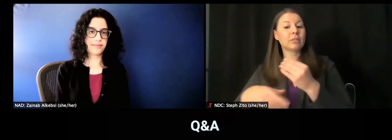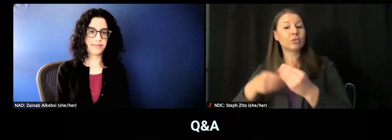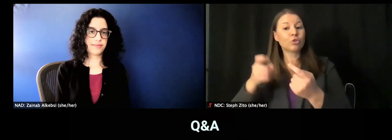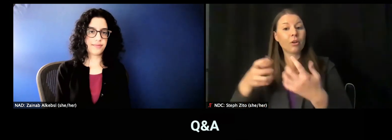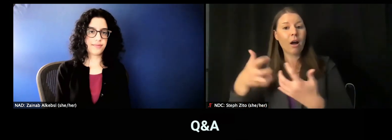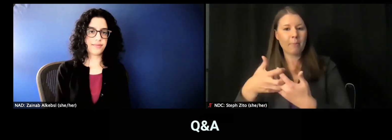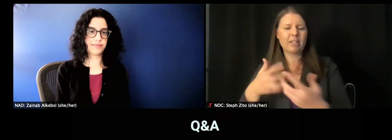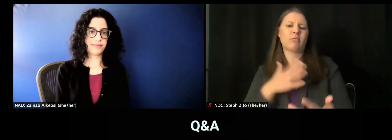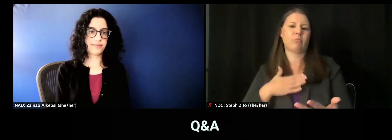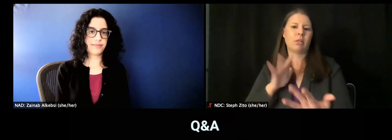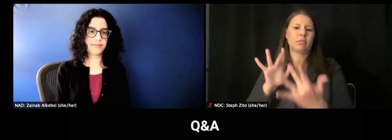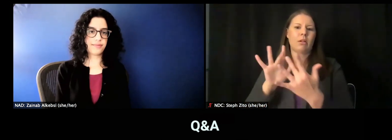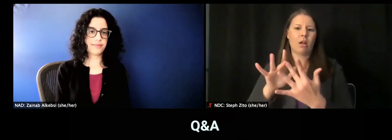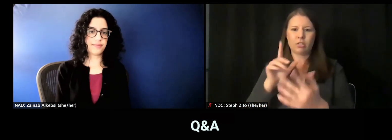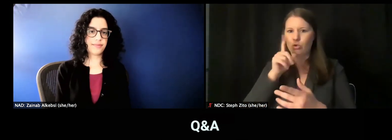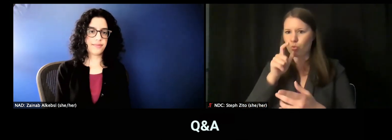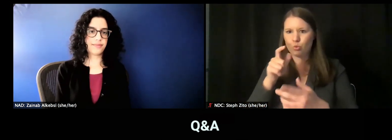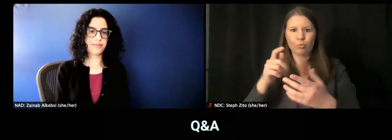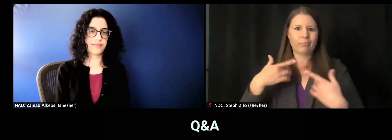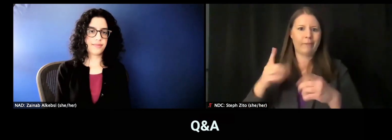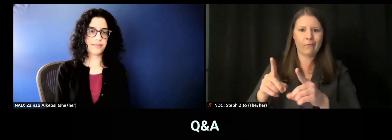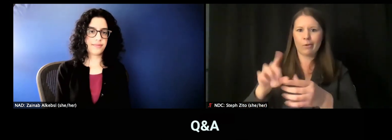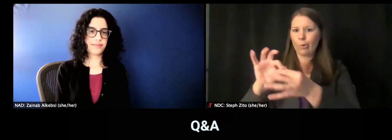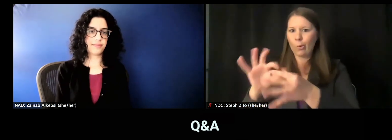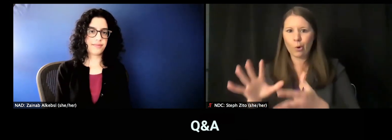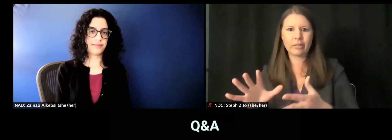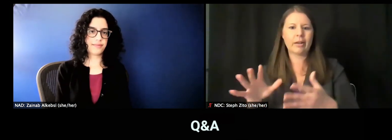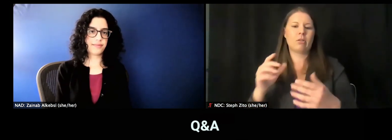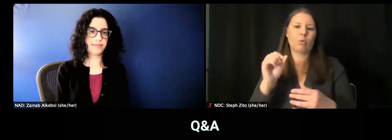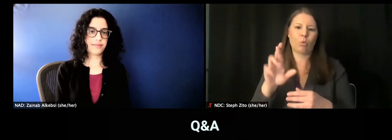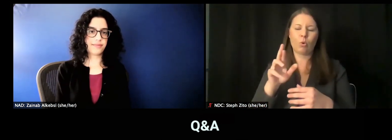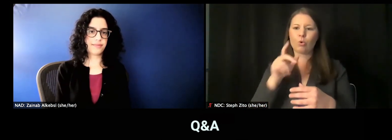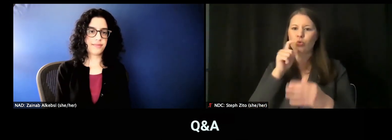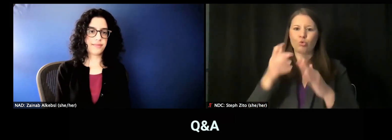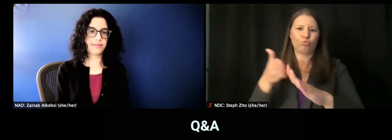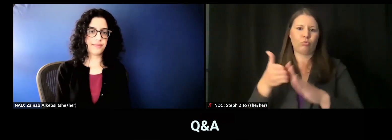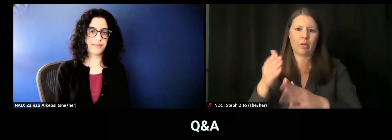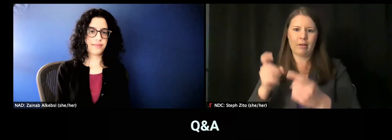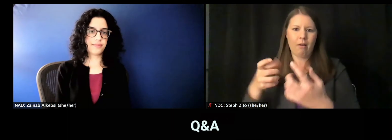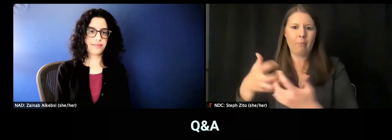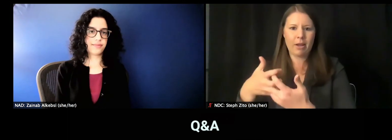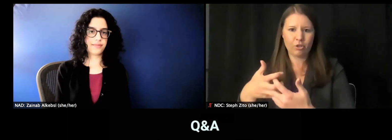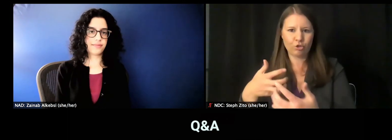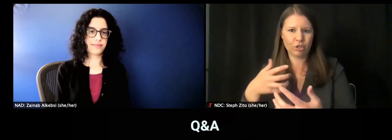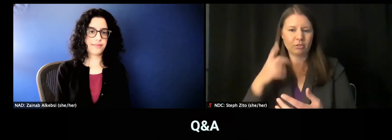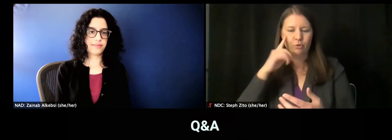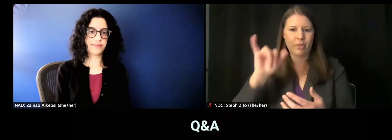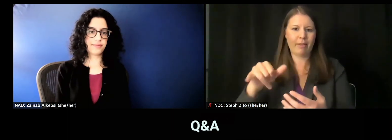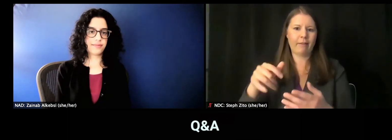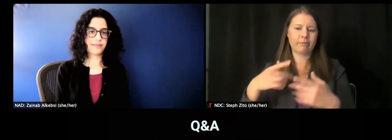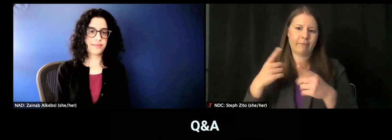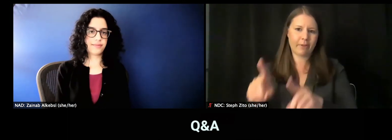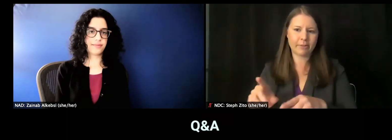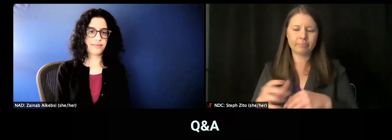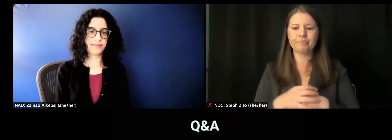the accommodations are provided or if you have an event that requires registration,